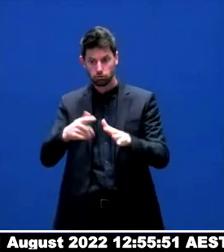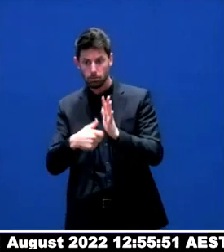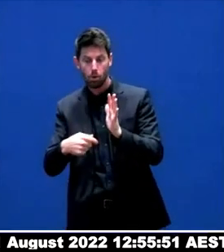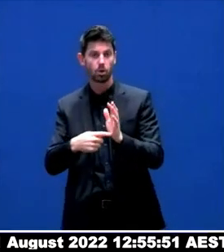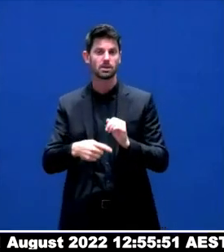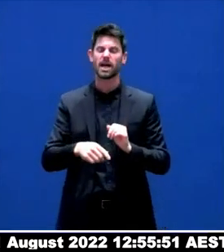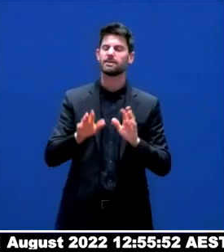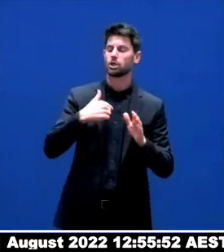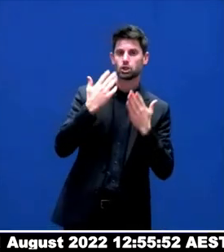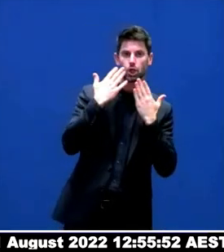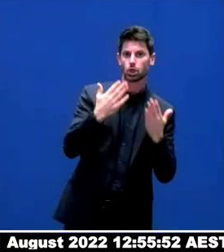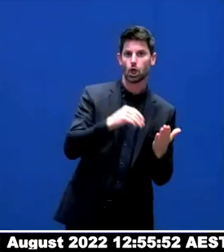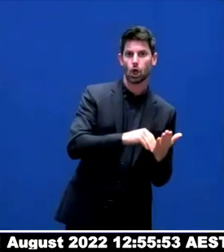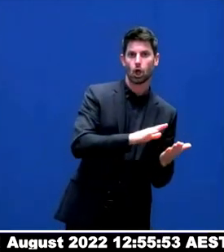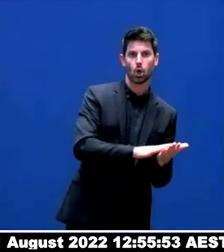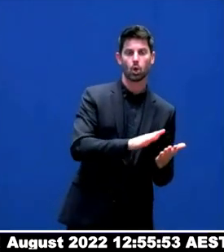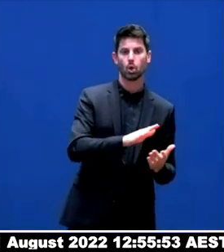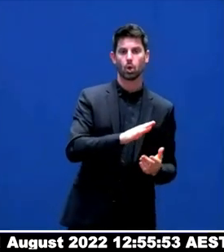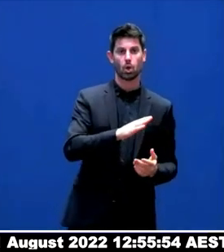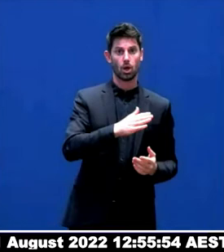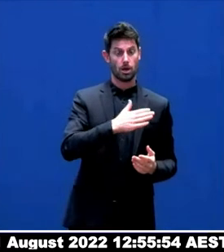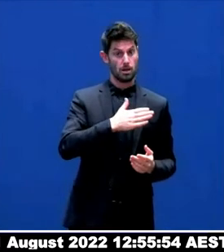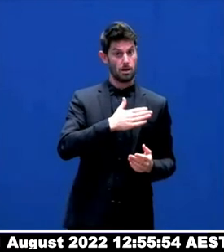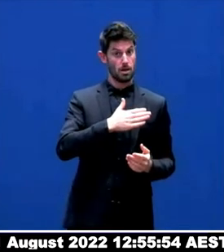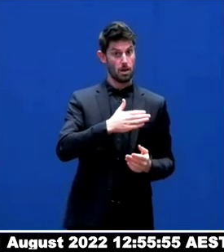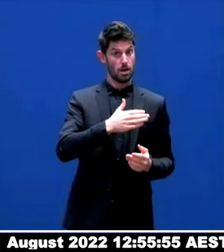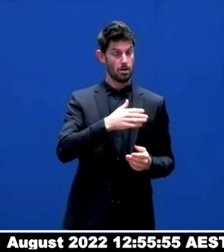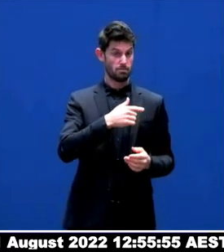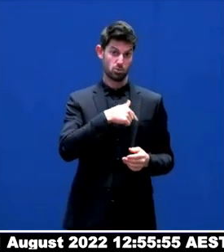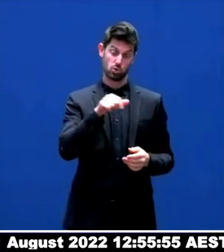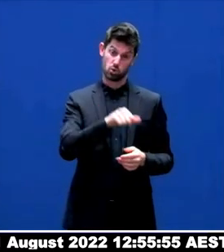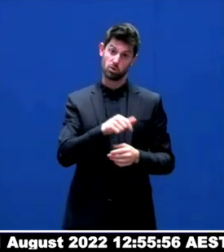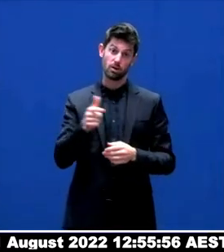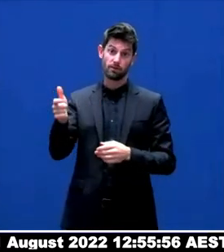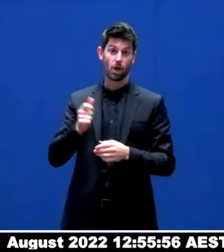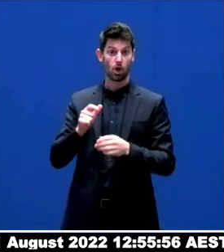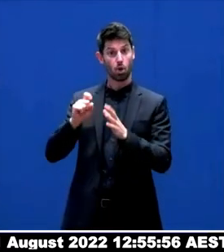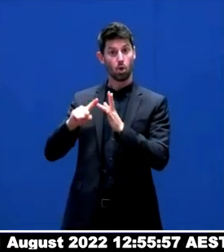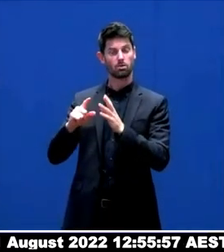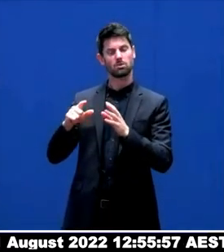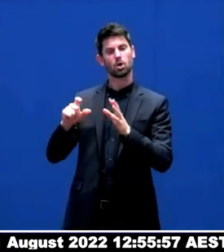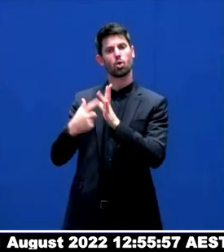Unfortunately, the panel that we requested had my colleagues from Land and Housing Corporation and Operations for which the home modifications sat.